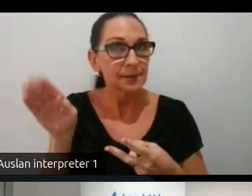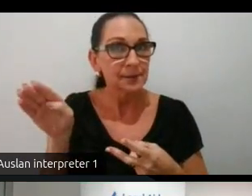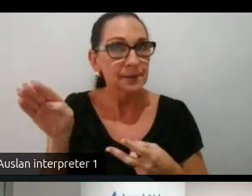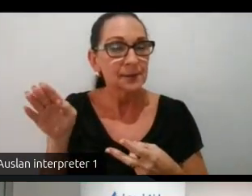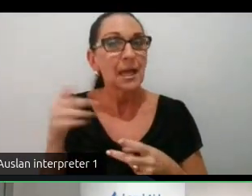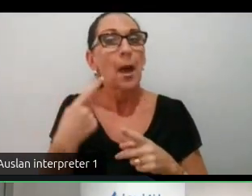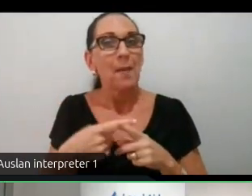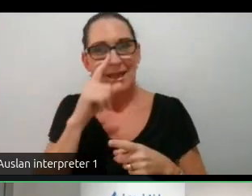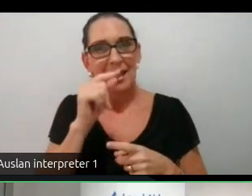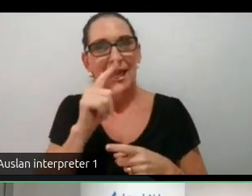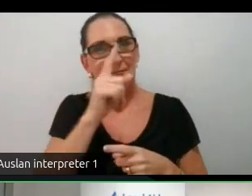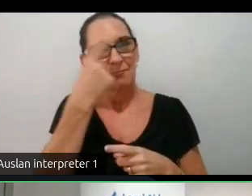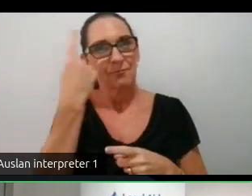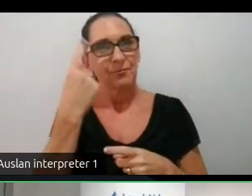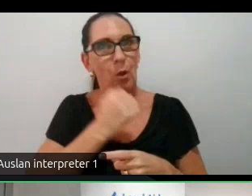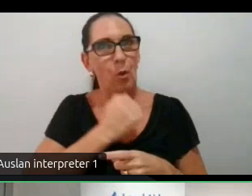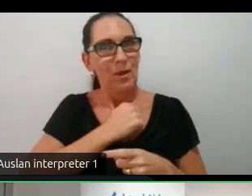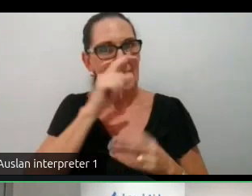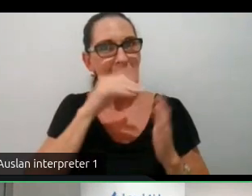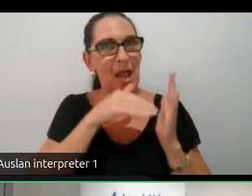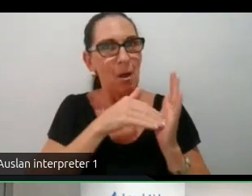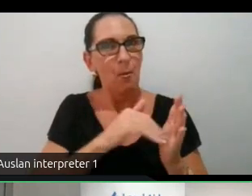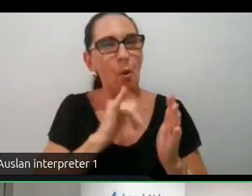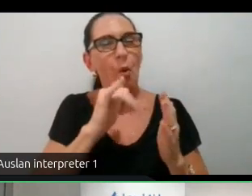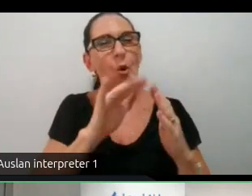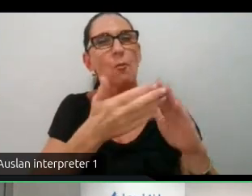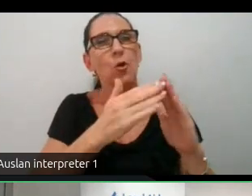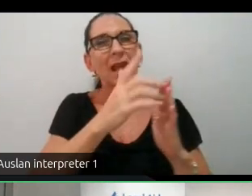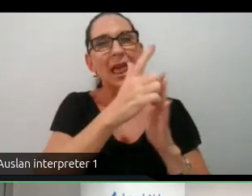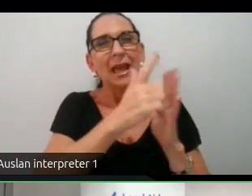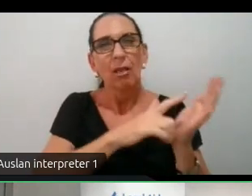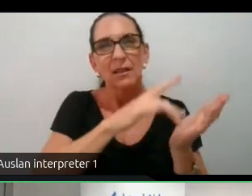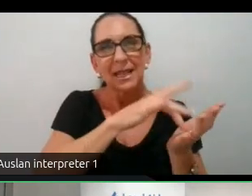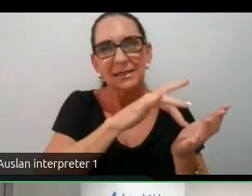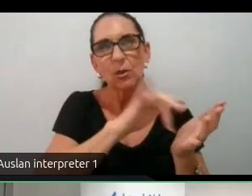And you're allowed to seek help from either us or community legal centres or financial counsel.